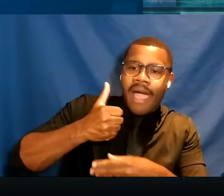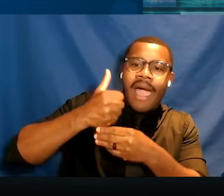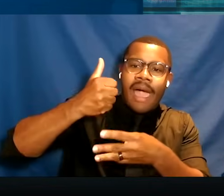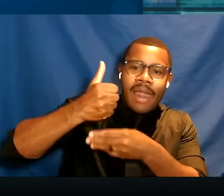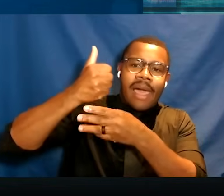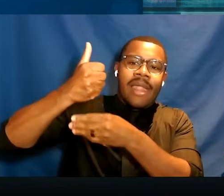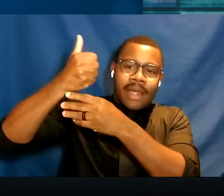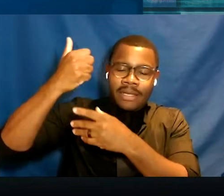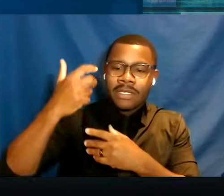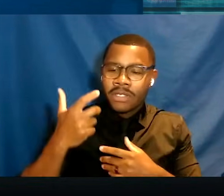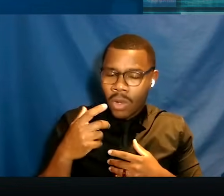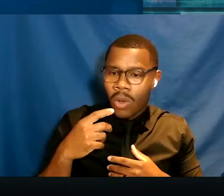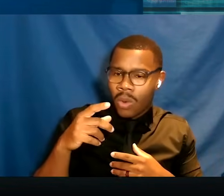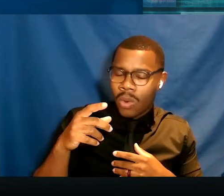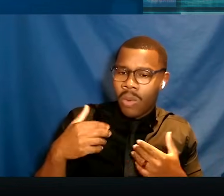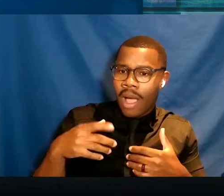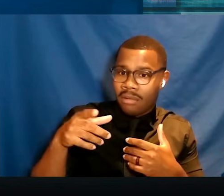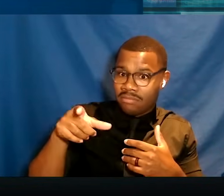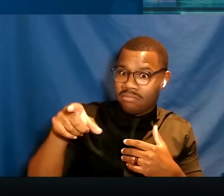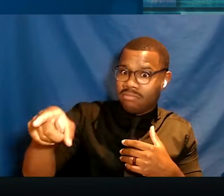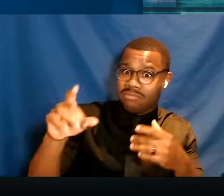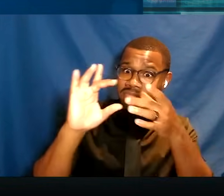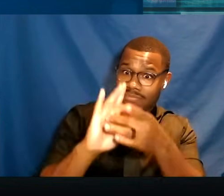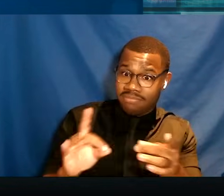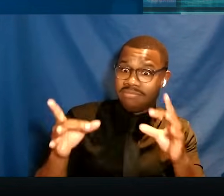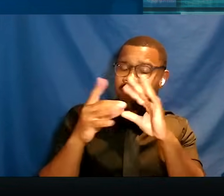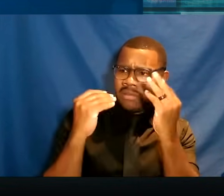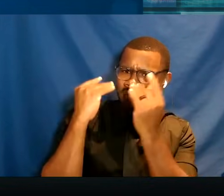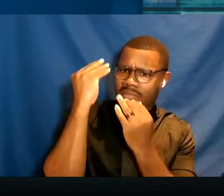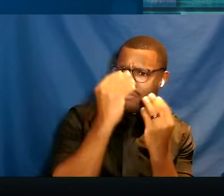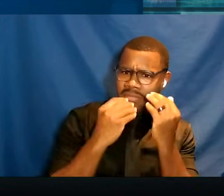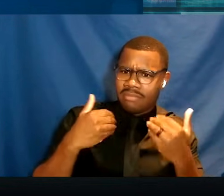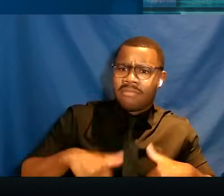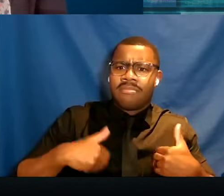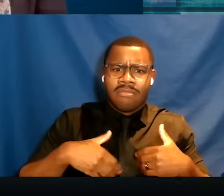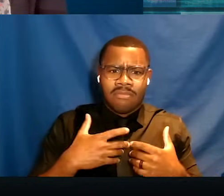So when you take all that into consideration, that is a pretty good place to be.